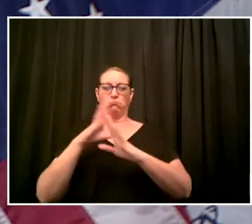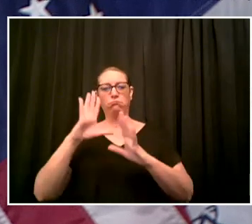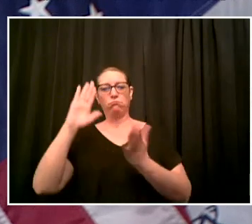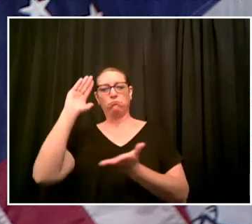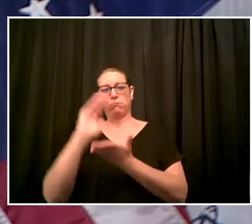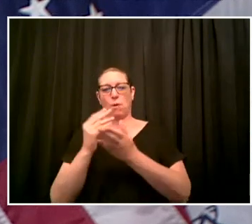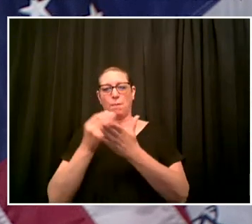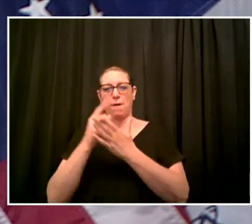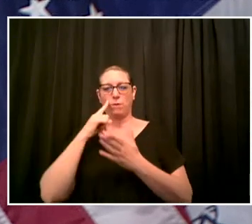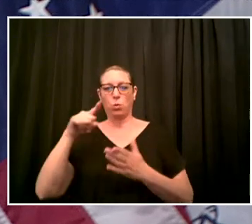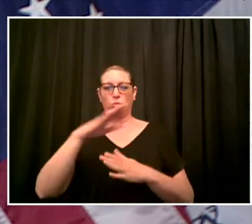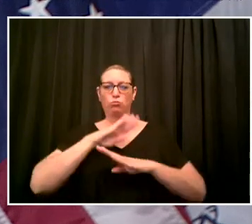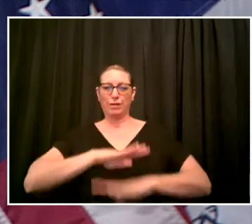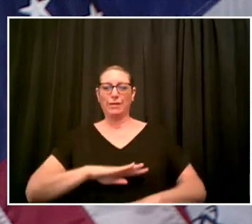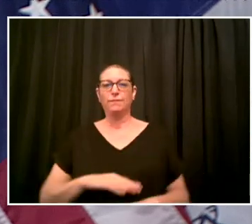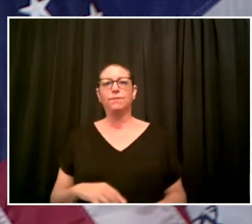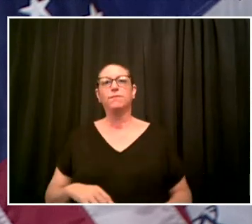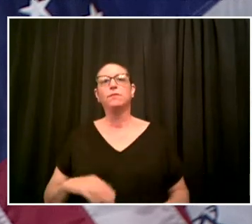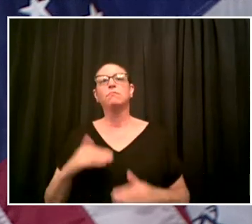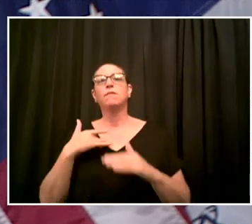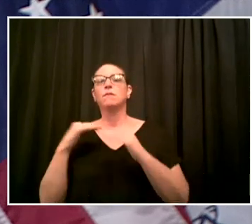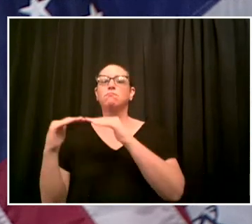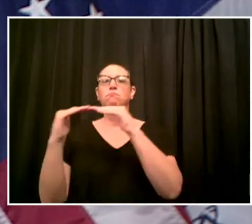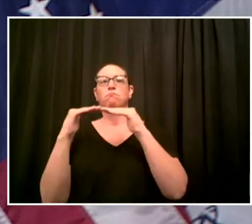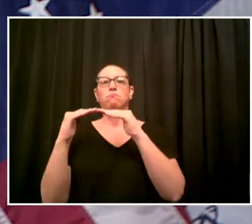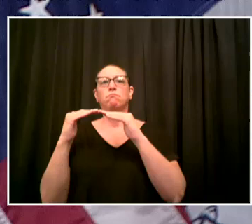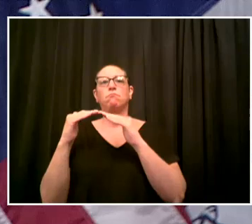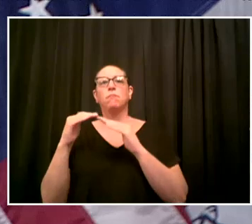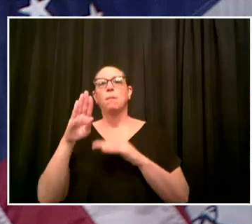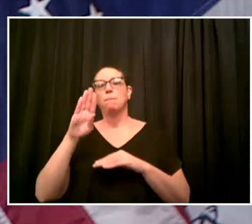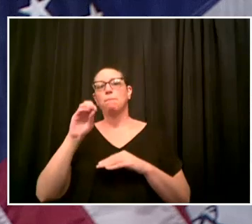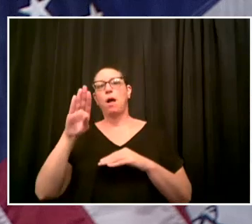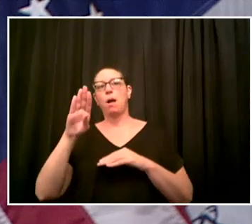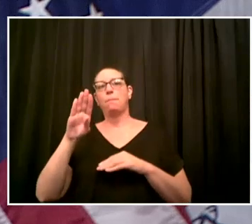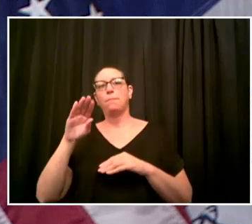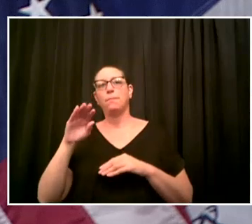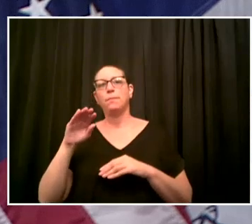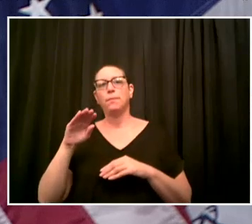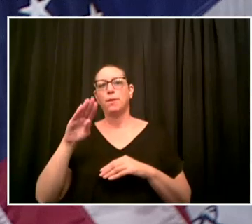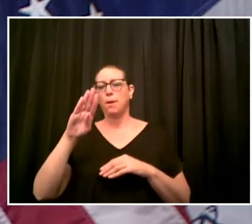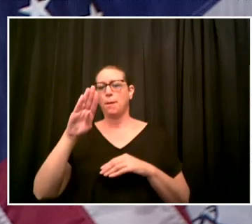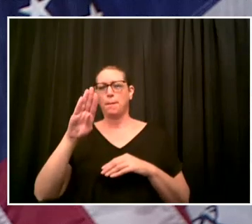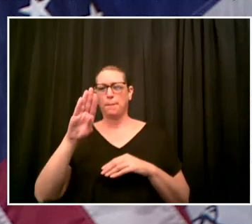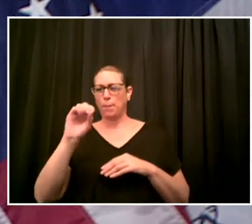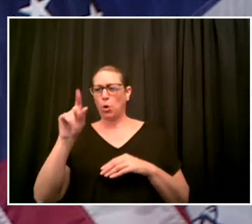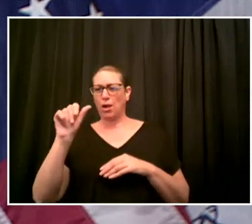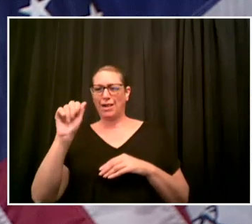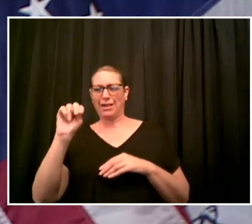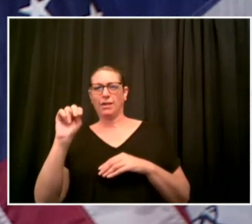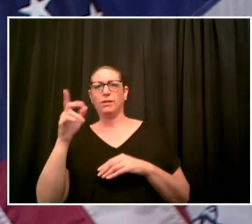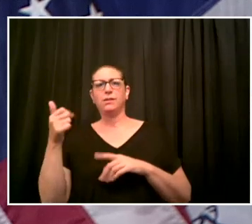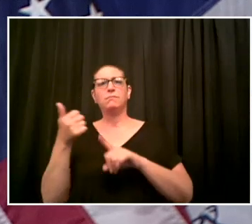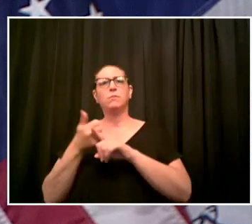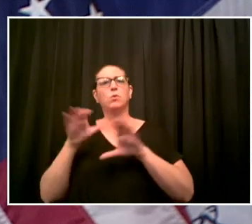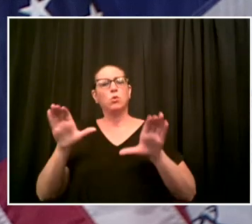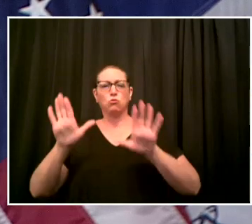HERE AT THE HOSPITALITY LINE, BRO OWH H ASBEEN? WORKING WITH COUNCIL STAFF NDA THE ADMINISTRATION